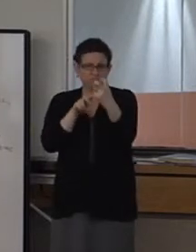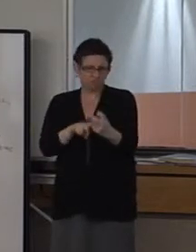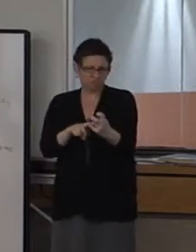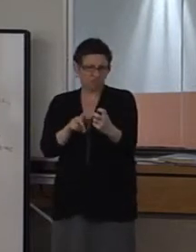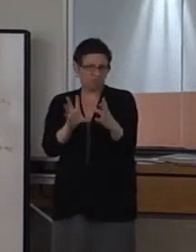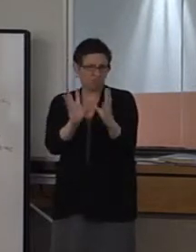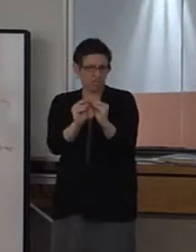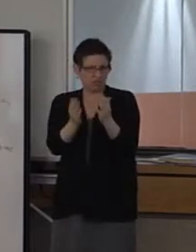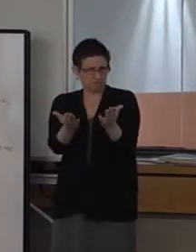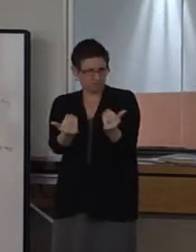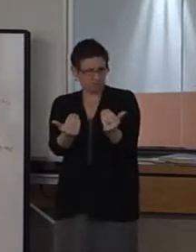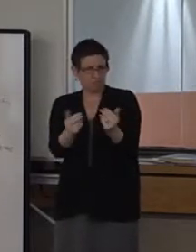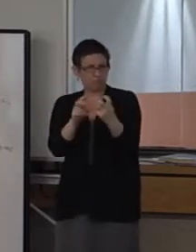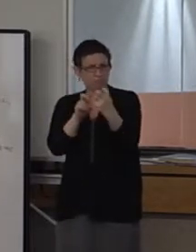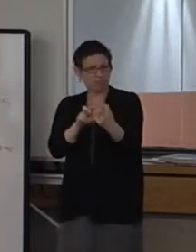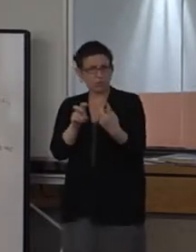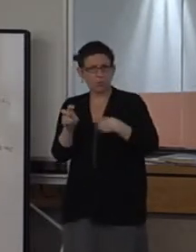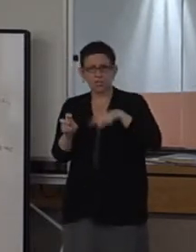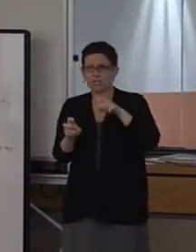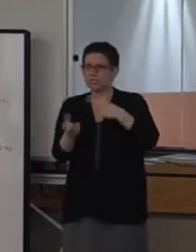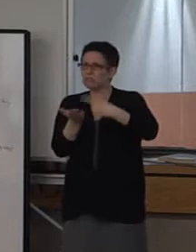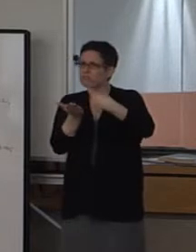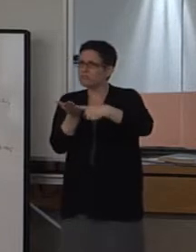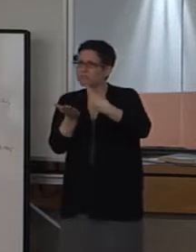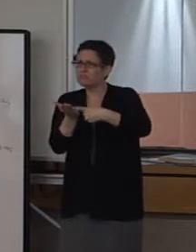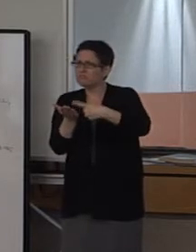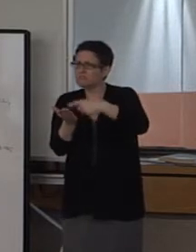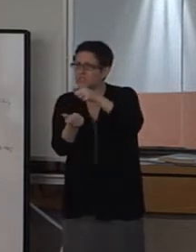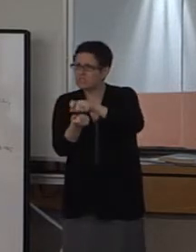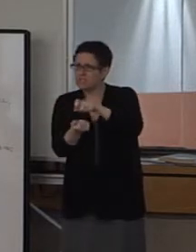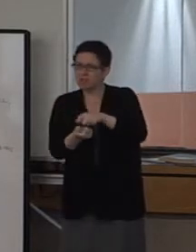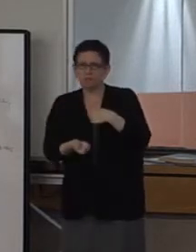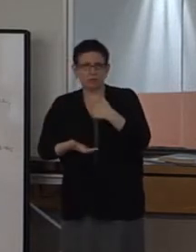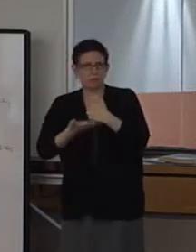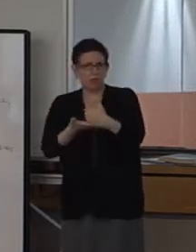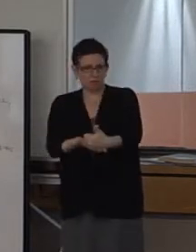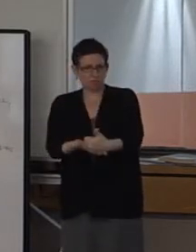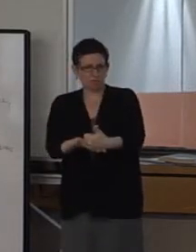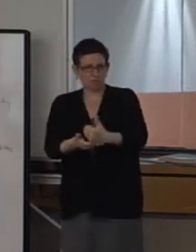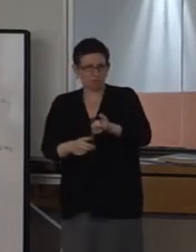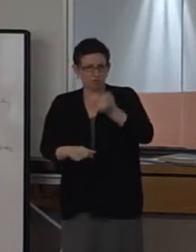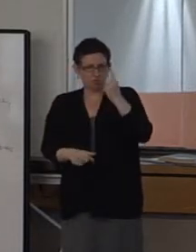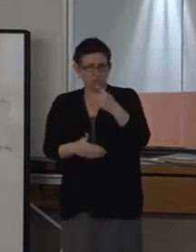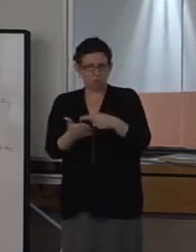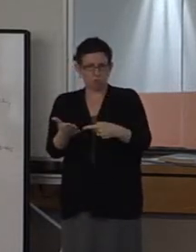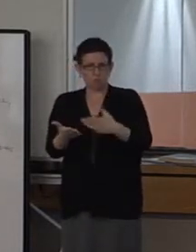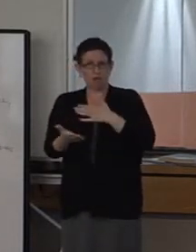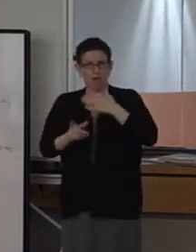and get into that detail, let me help you clarify what I really want from this, and